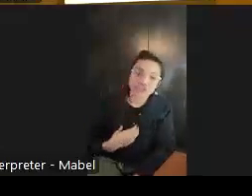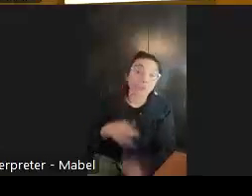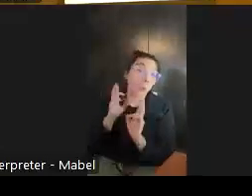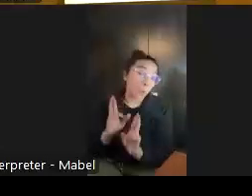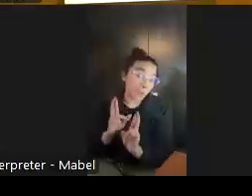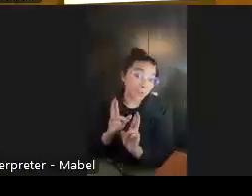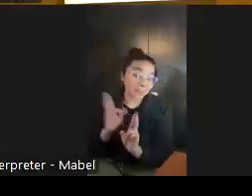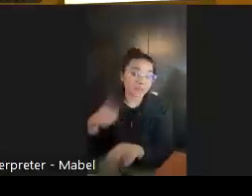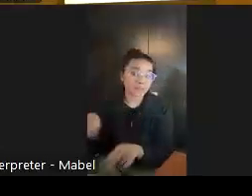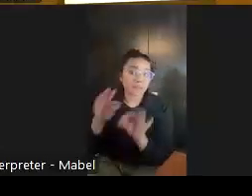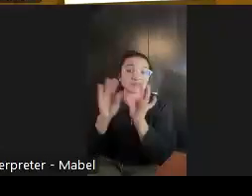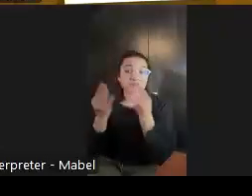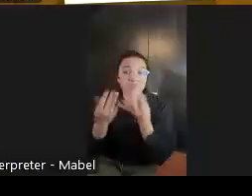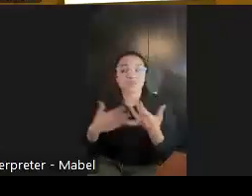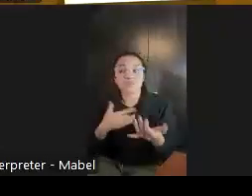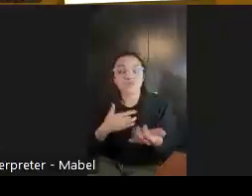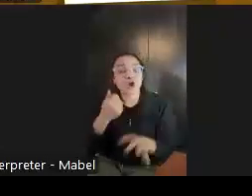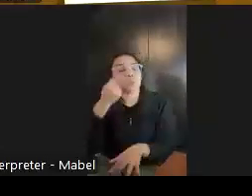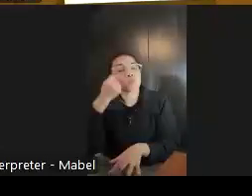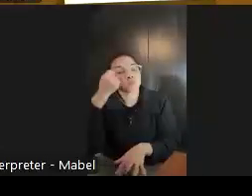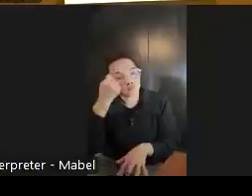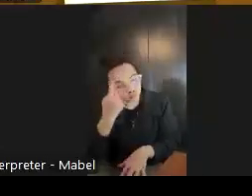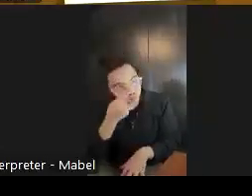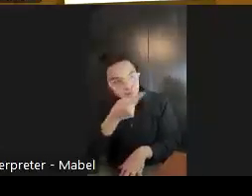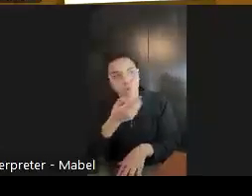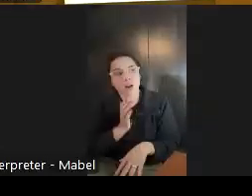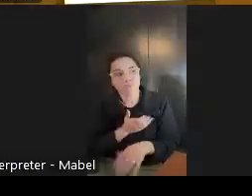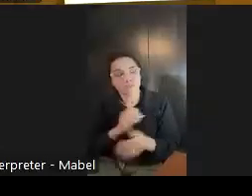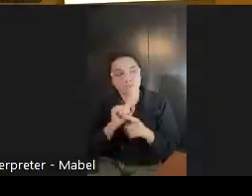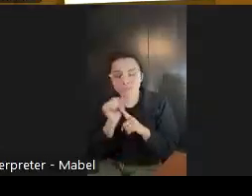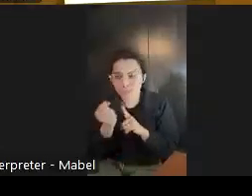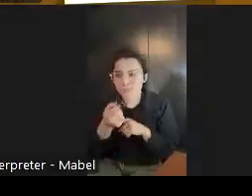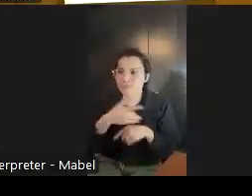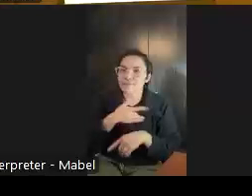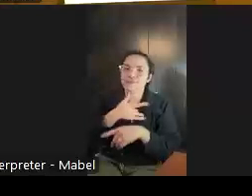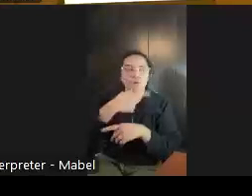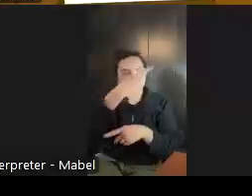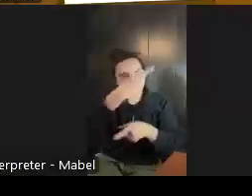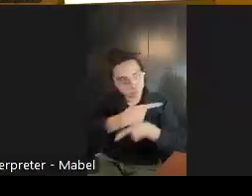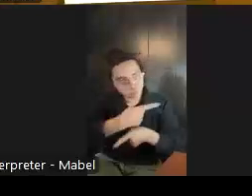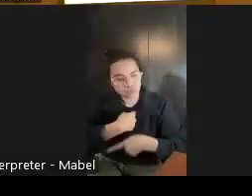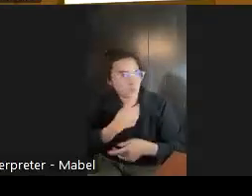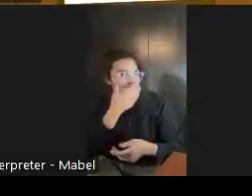and feeling contained and uh and taken care of uh the risk is that they would